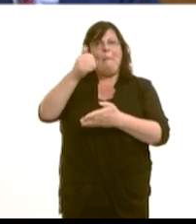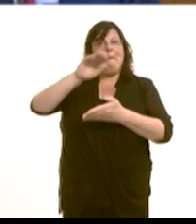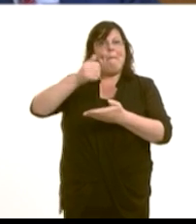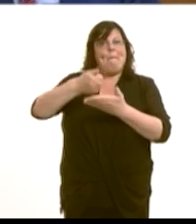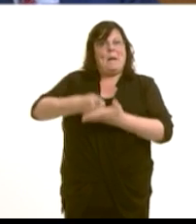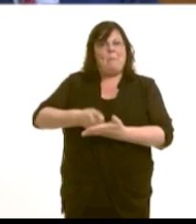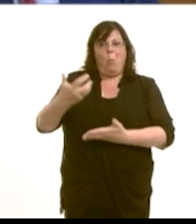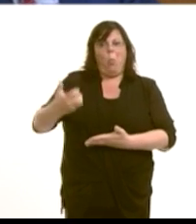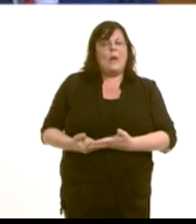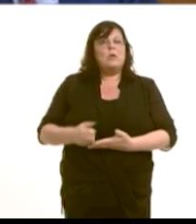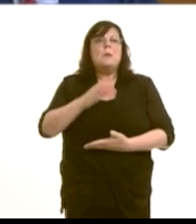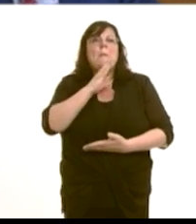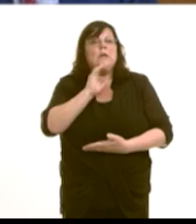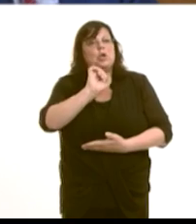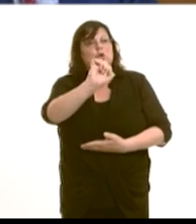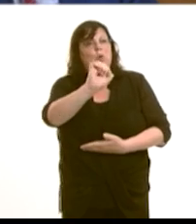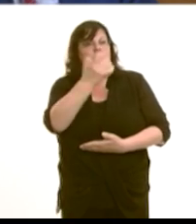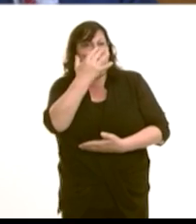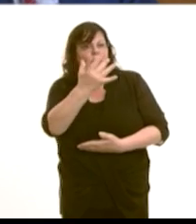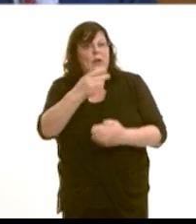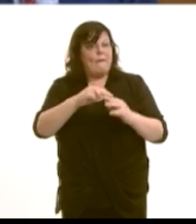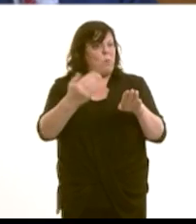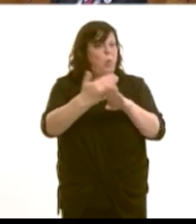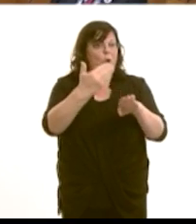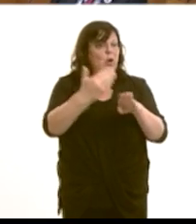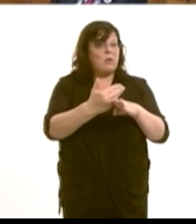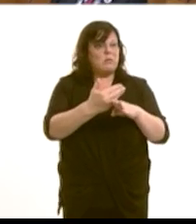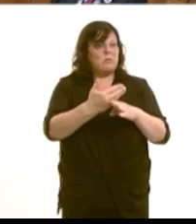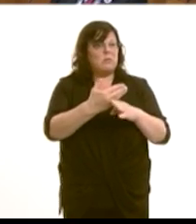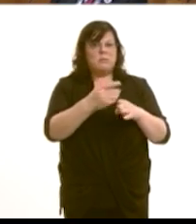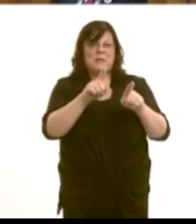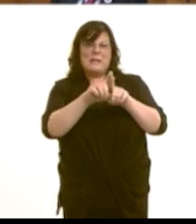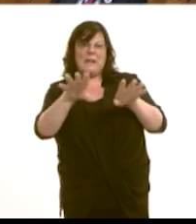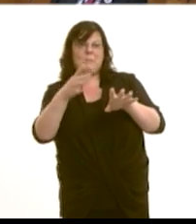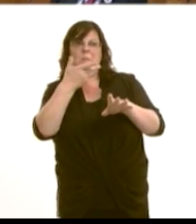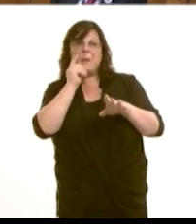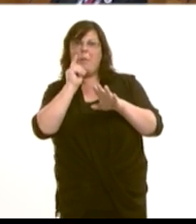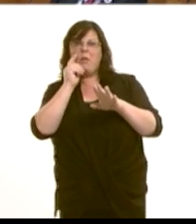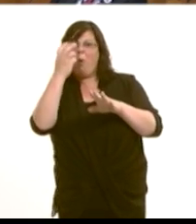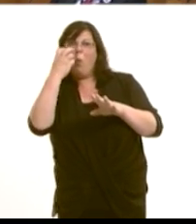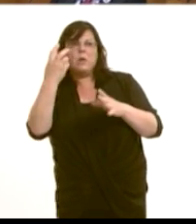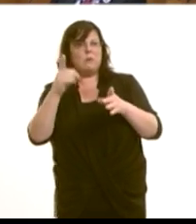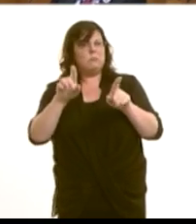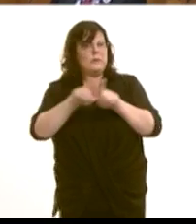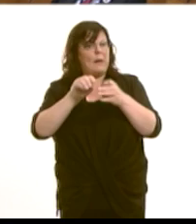Surely if somebody does a job of work, they should be paid the same rate regardless of their age. Hannah Blythyn: 6.